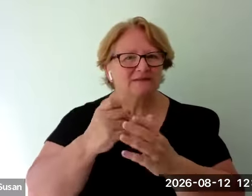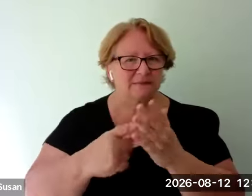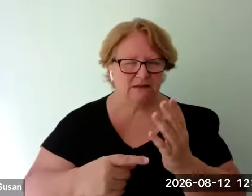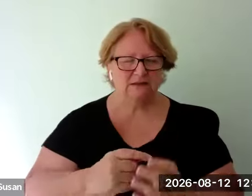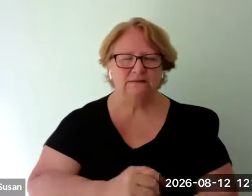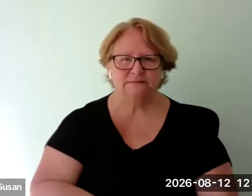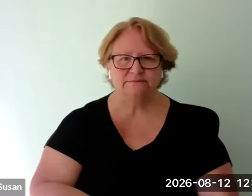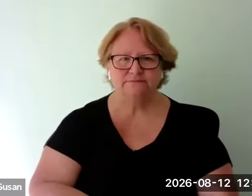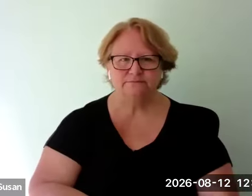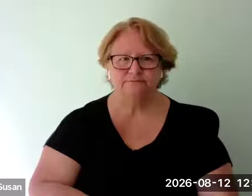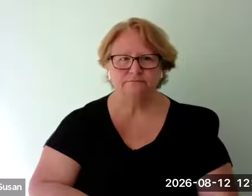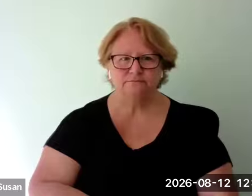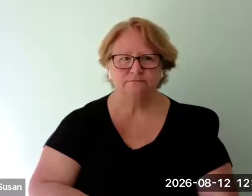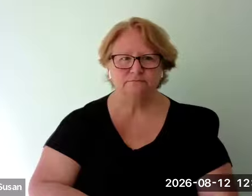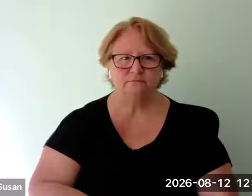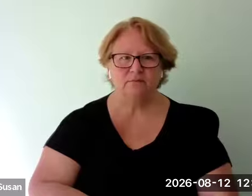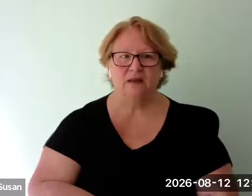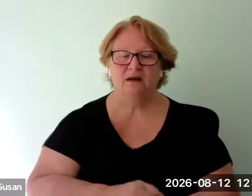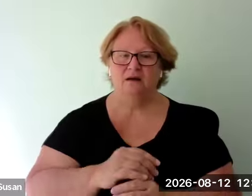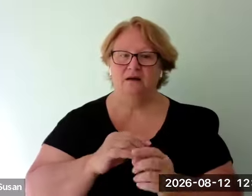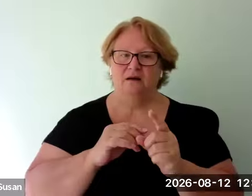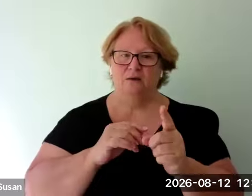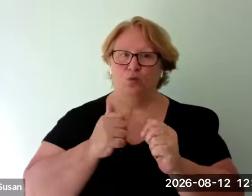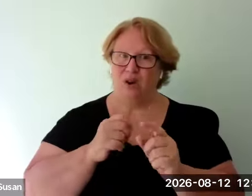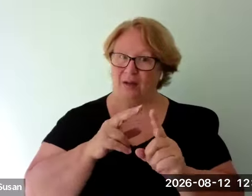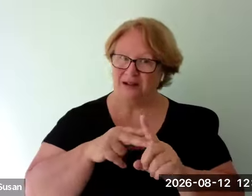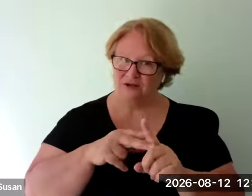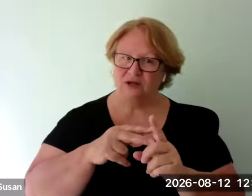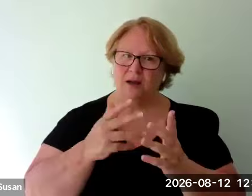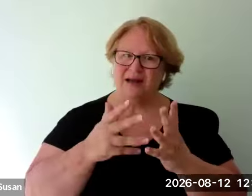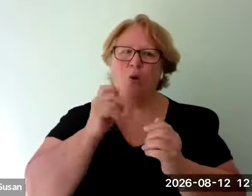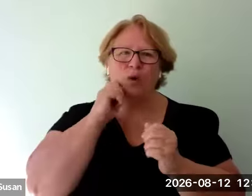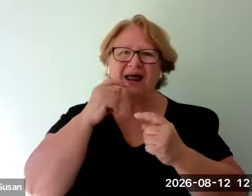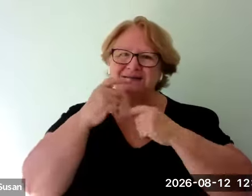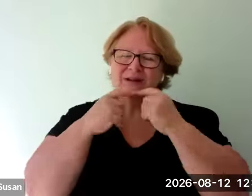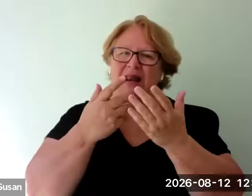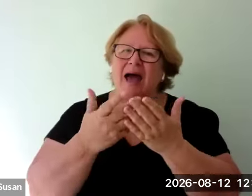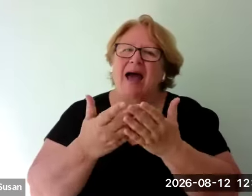disability-led inclusive research.